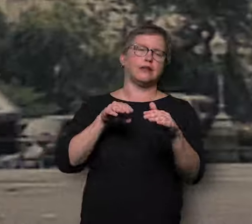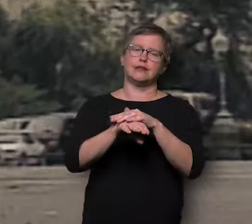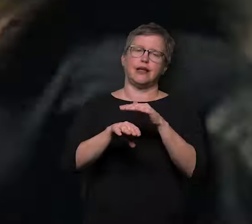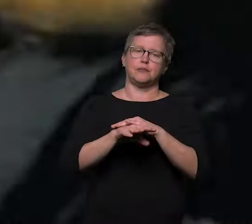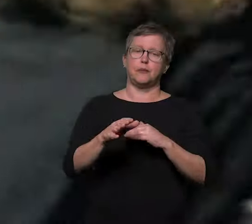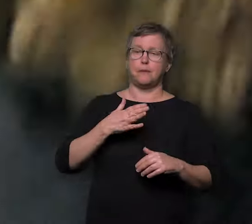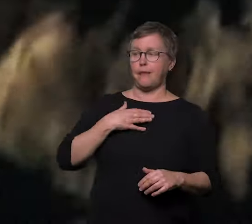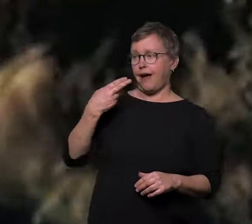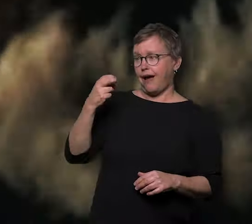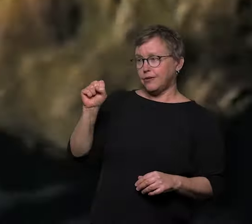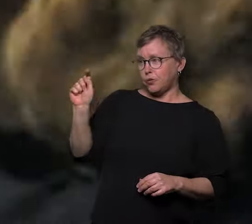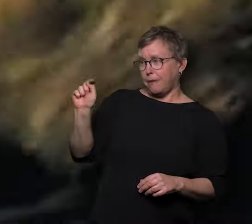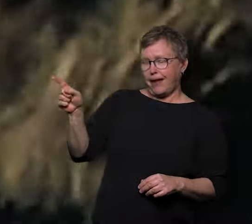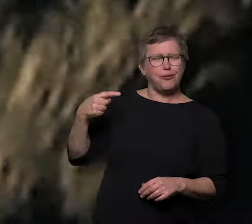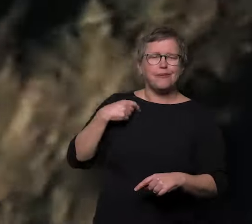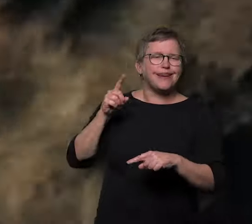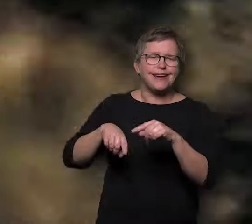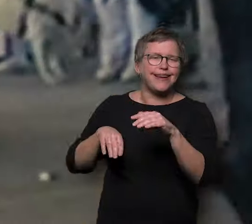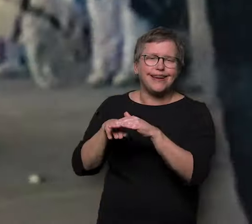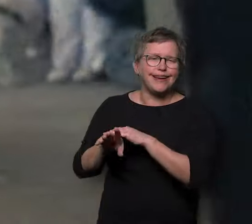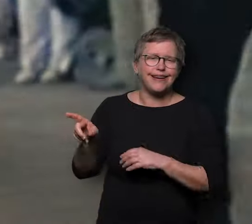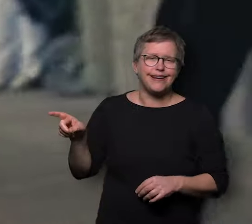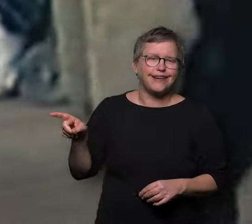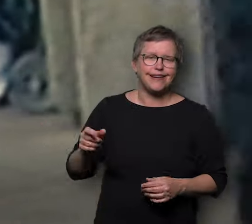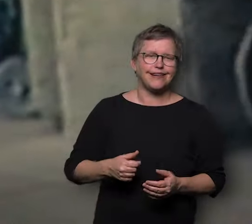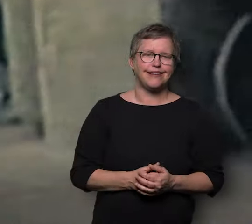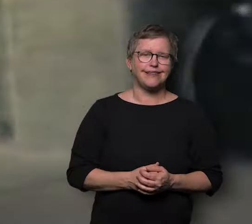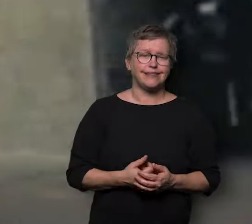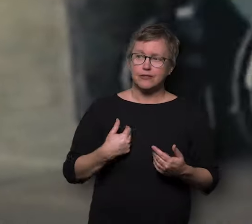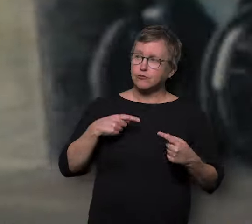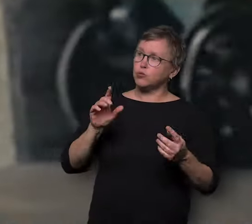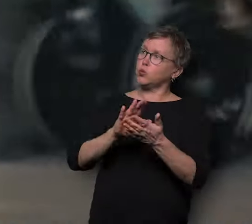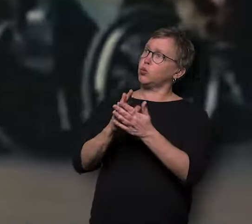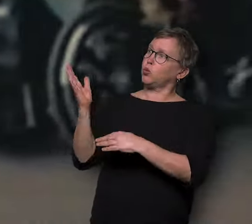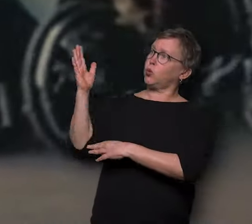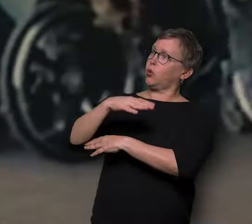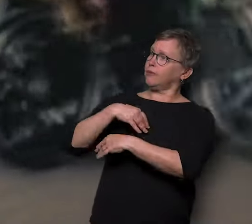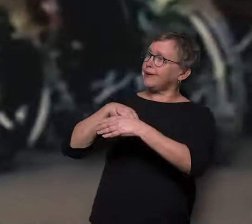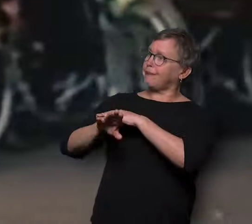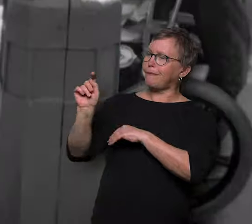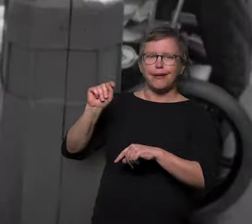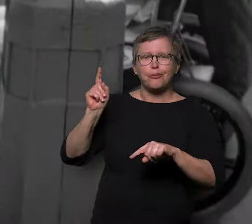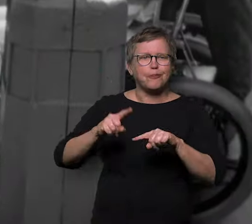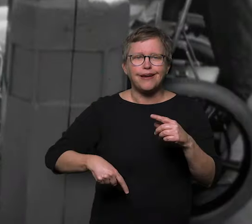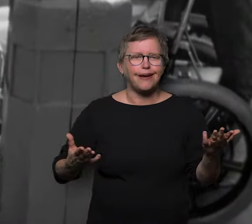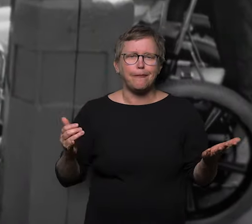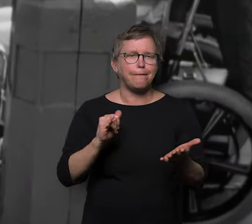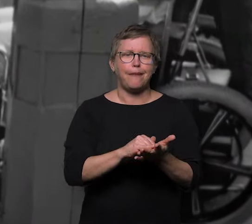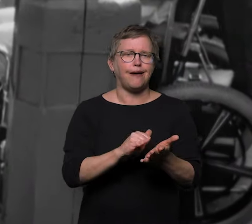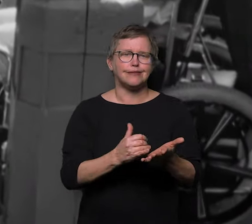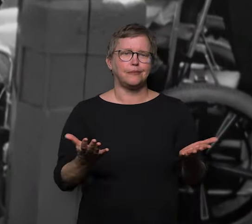The restrooms in my high school were not accessible. So it wasn't possible to use the restroom during the day.